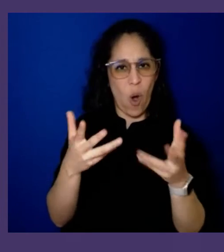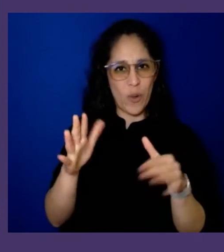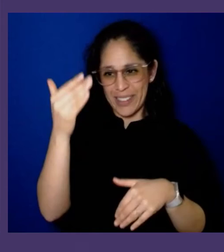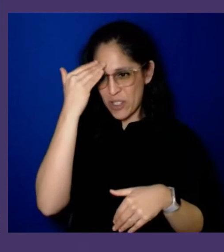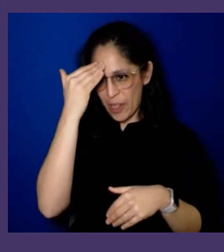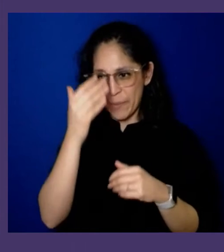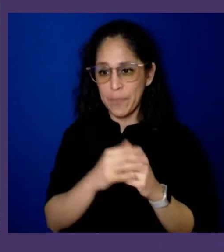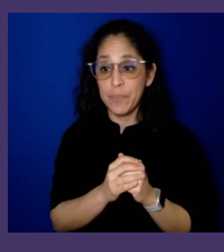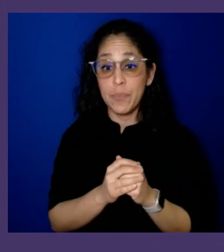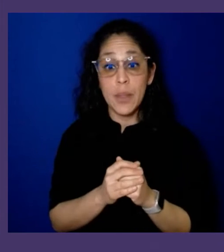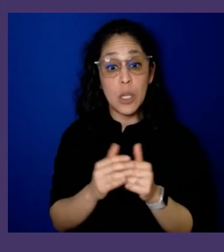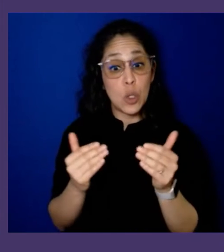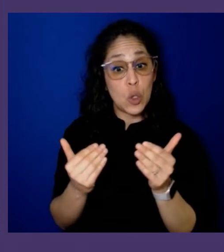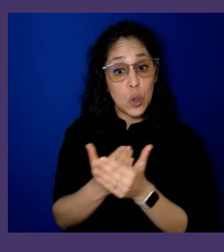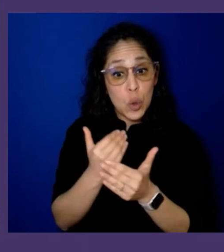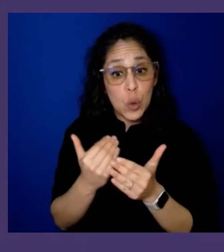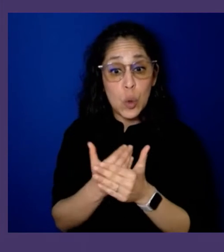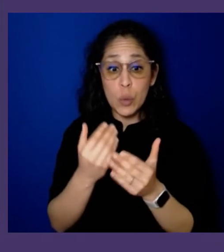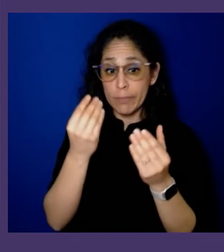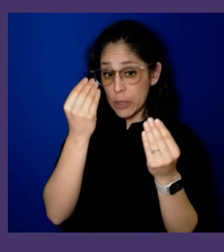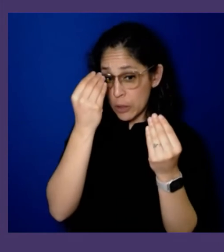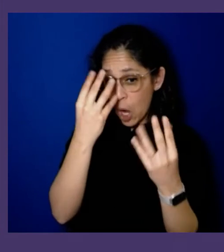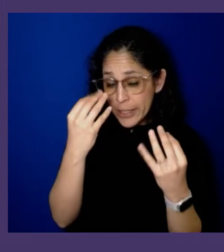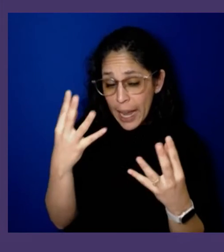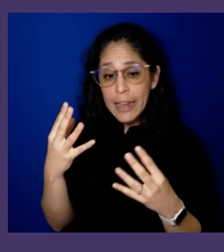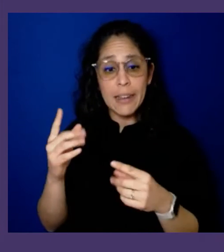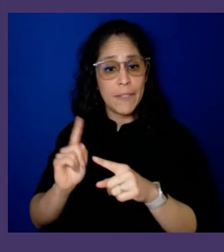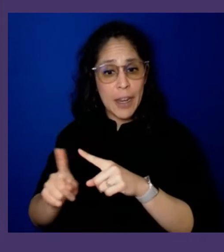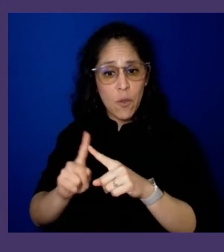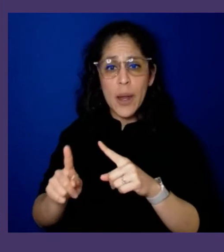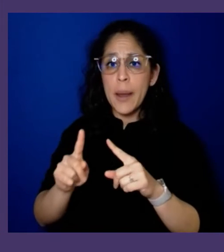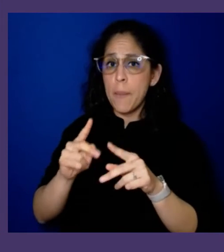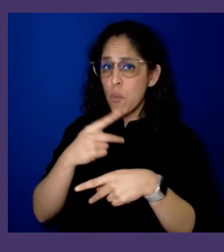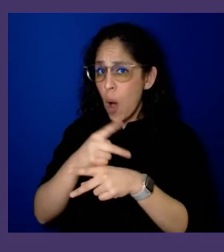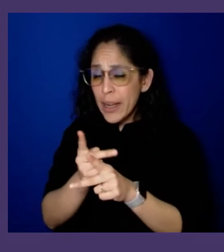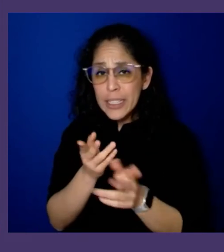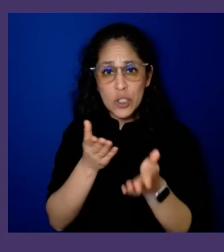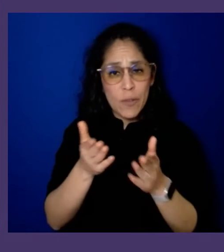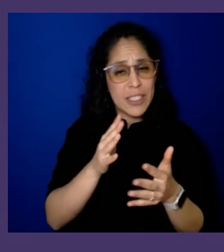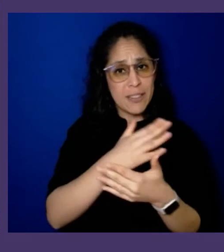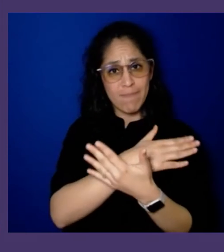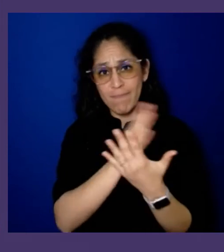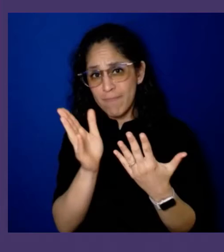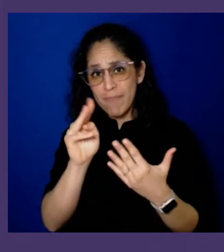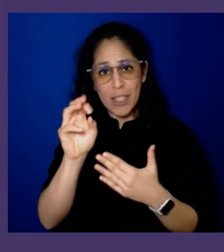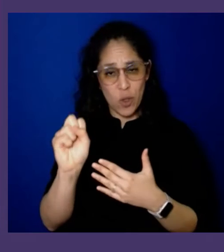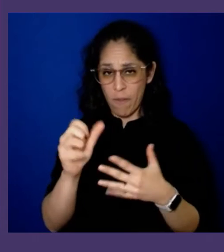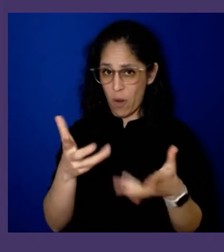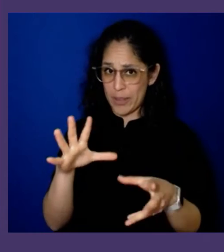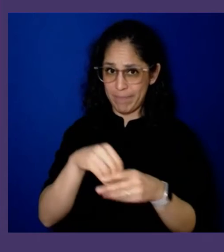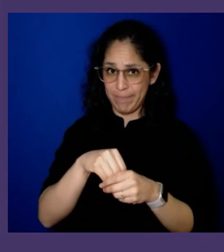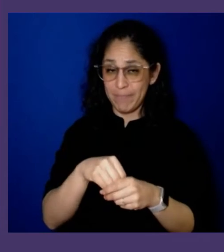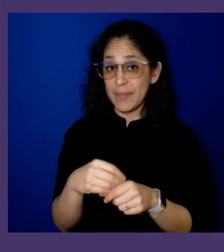ongoing work across different products and services at Microsoft. Just last year actually, there was an entire section added at